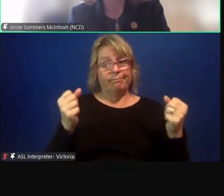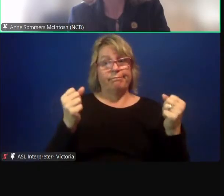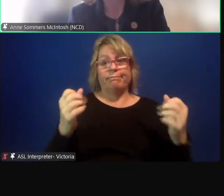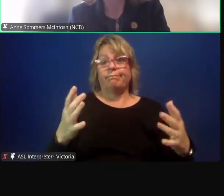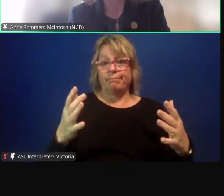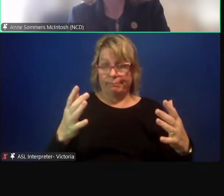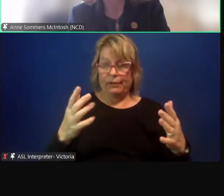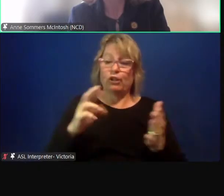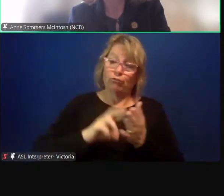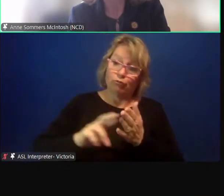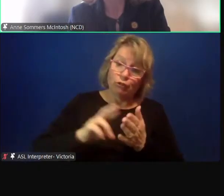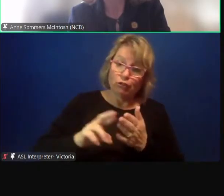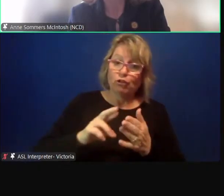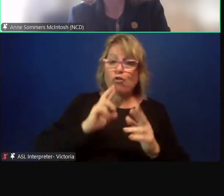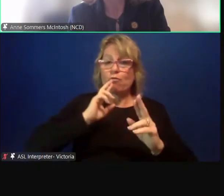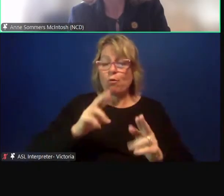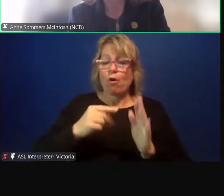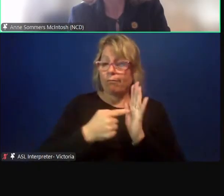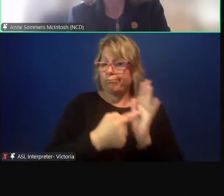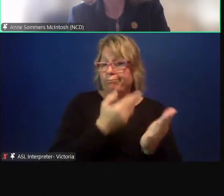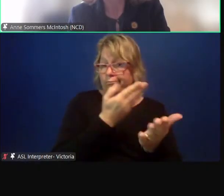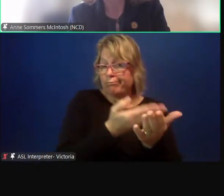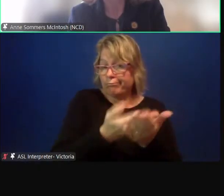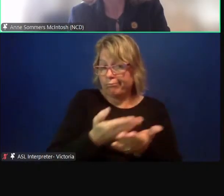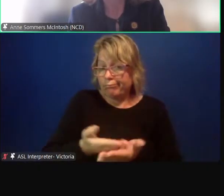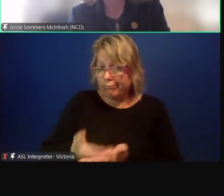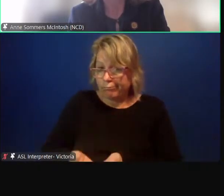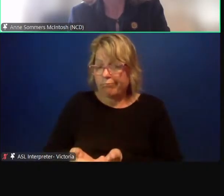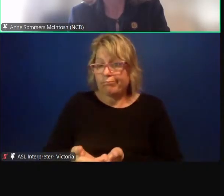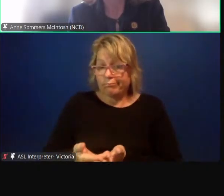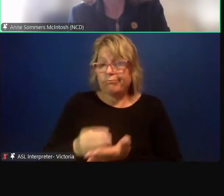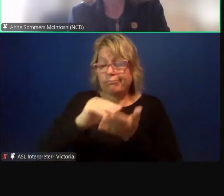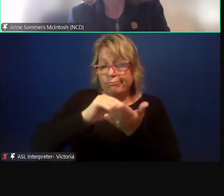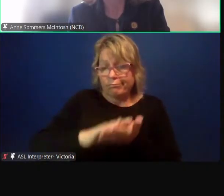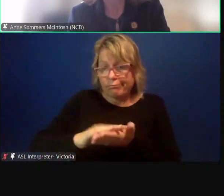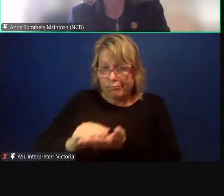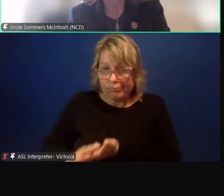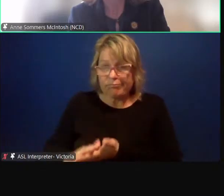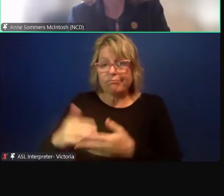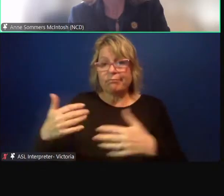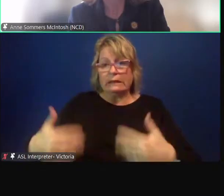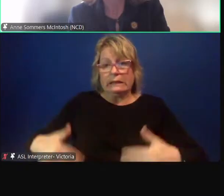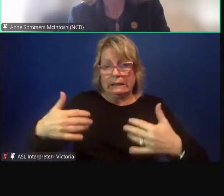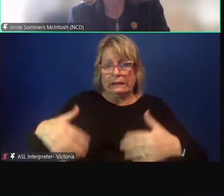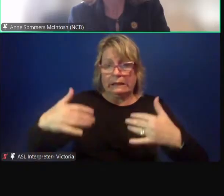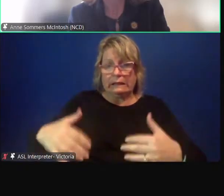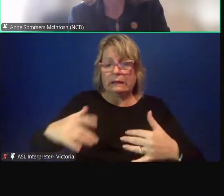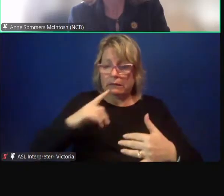studies and reports that unequivocally document the significant. And continuing prevalence of